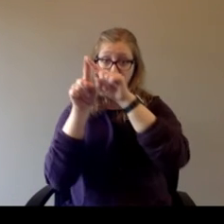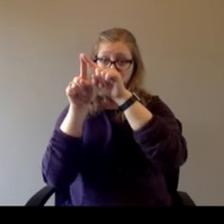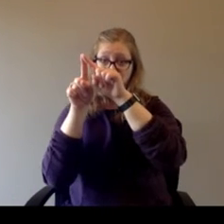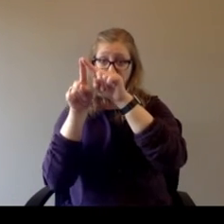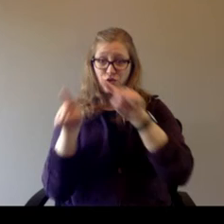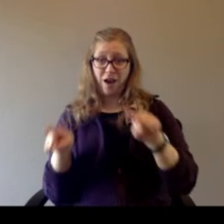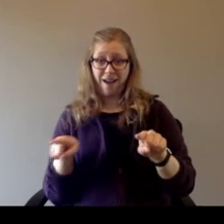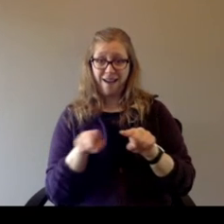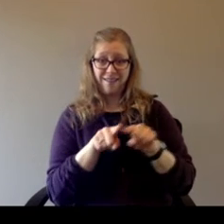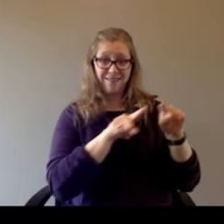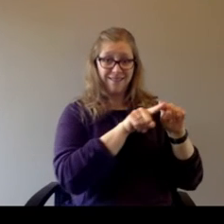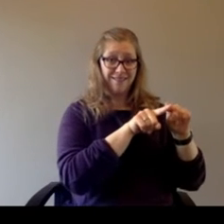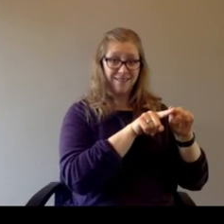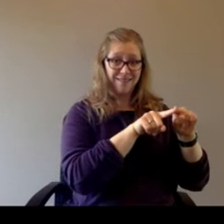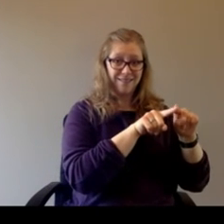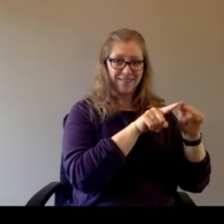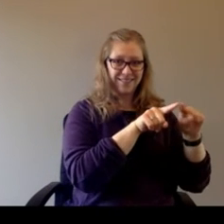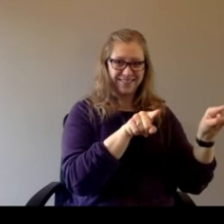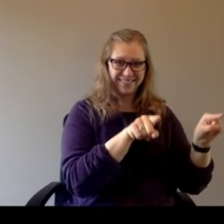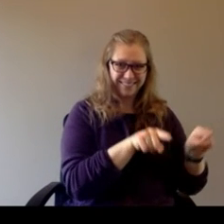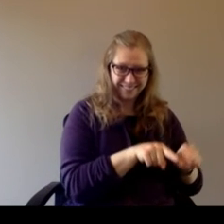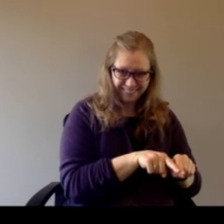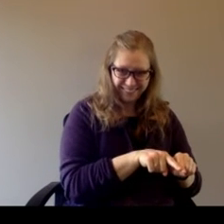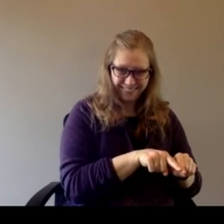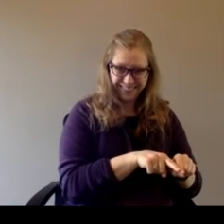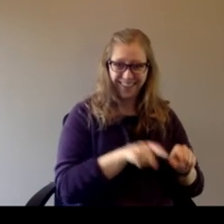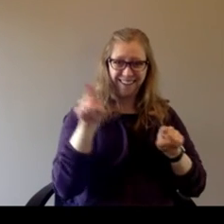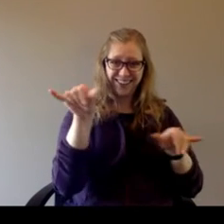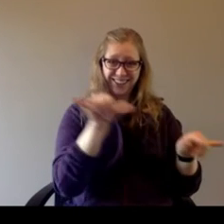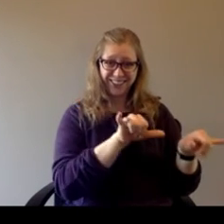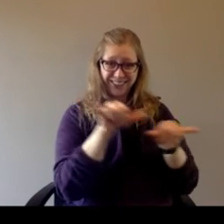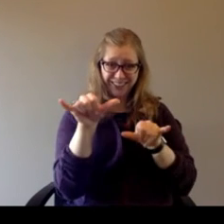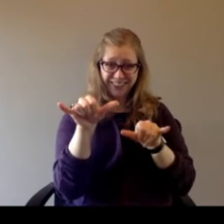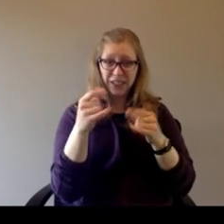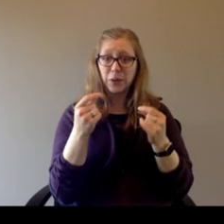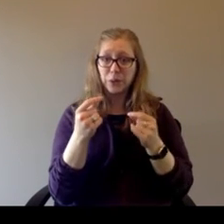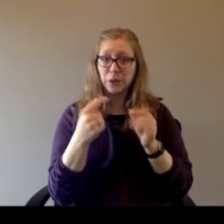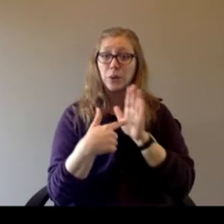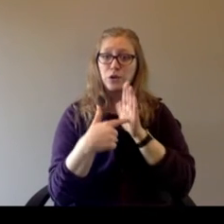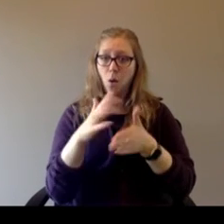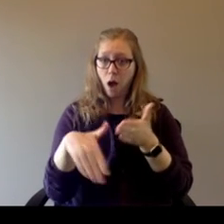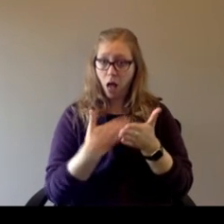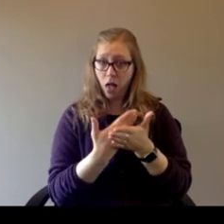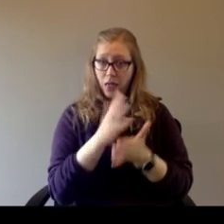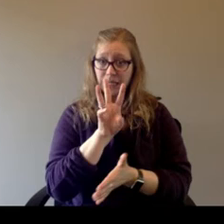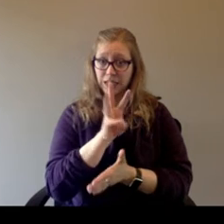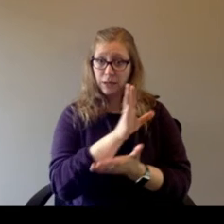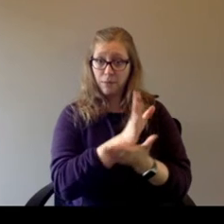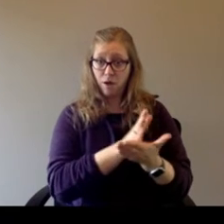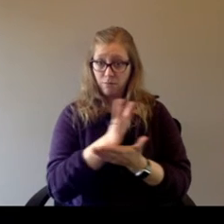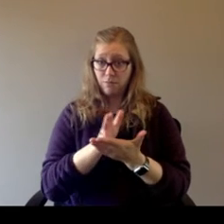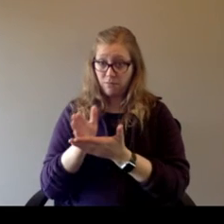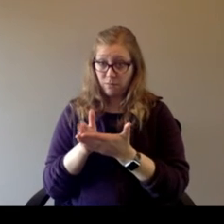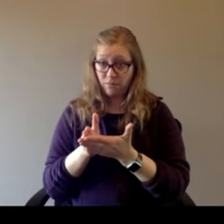And the way we're going to do that is we're going to show that all six pieces of the triangle make congruent pairs.